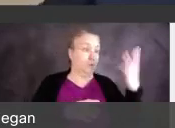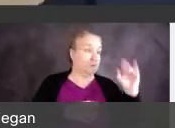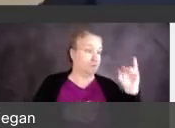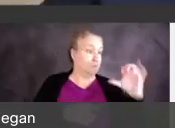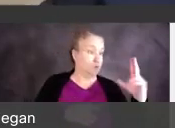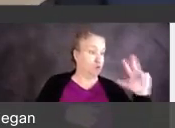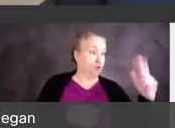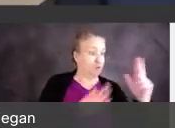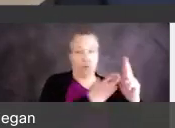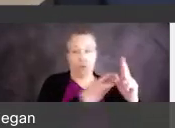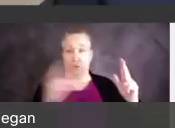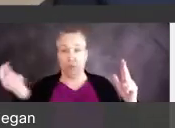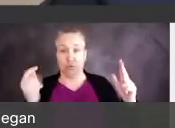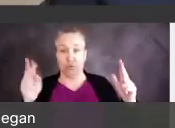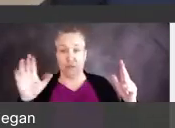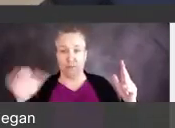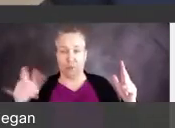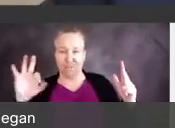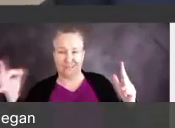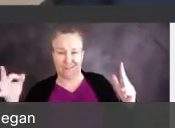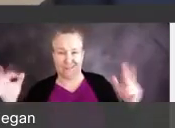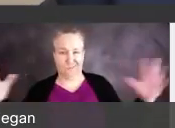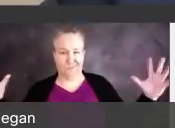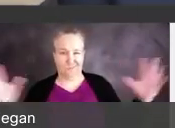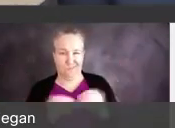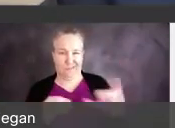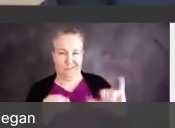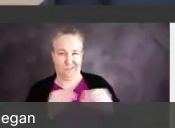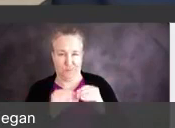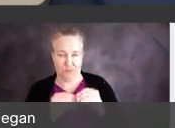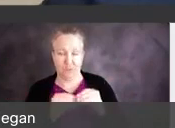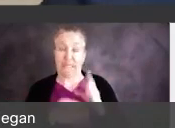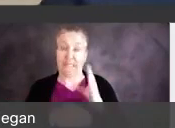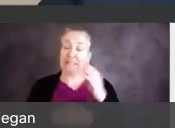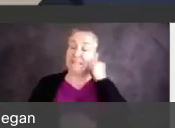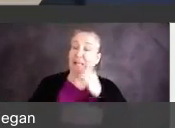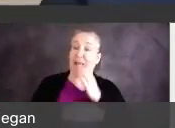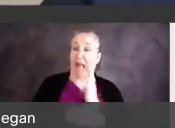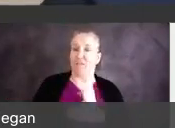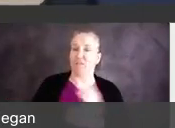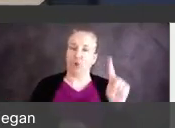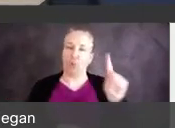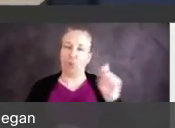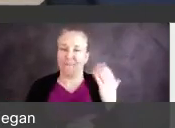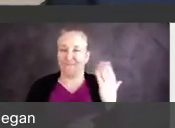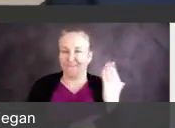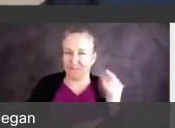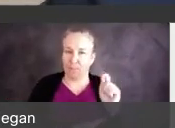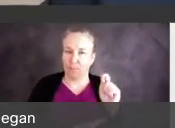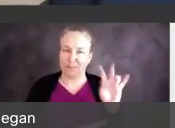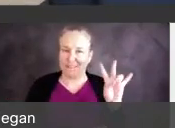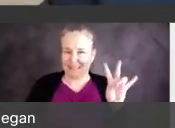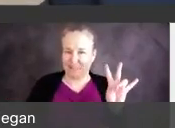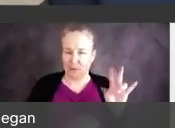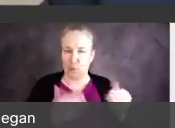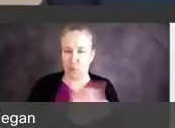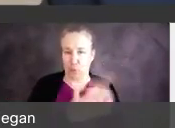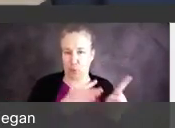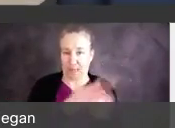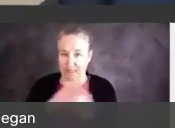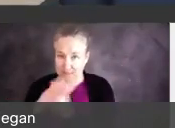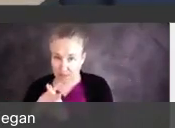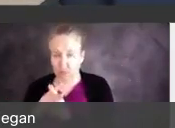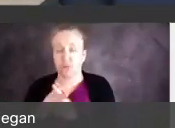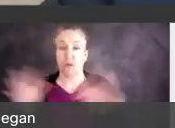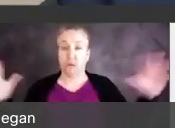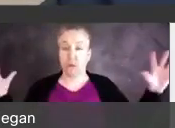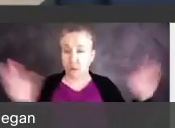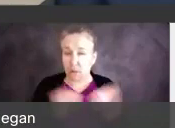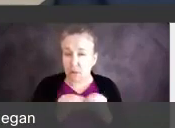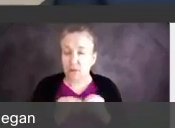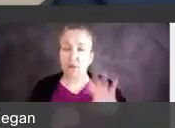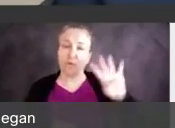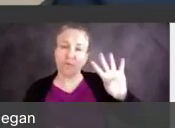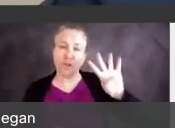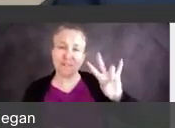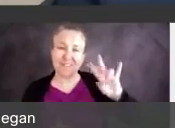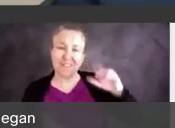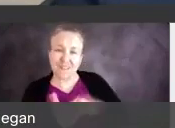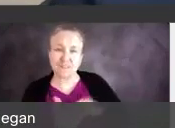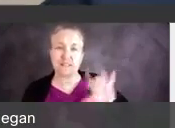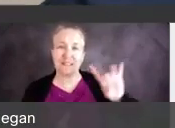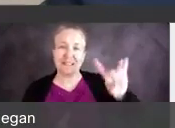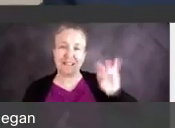Tuesday, March the 9th. This is a daily average of 115.7 cases and brings us to a total of 47,891